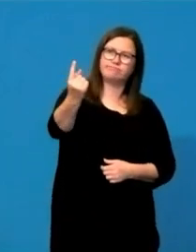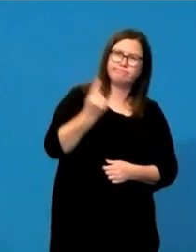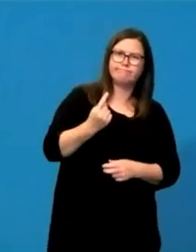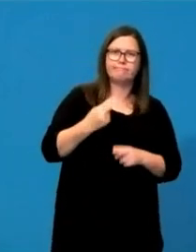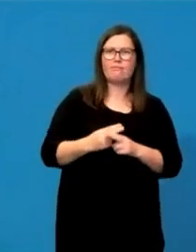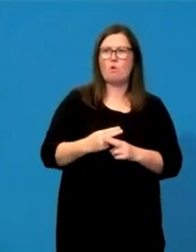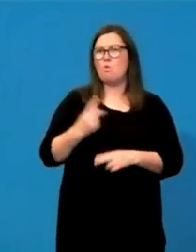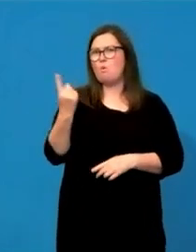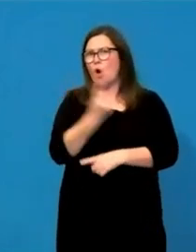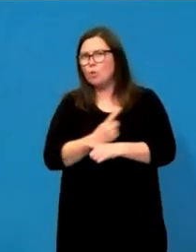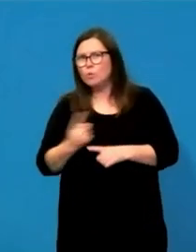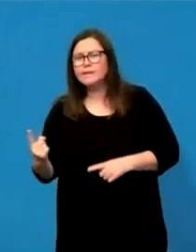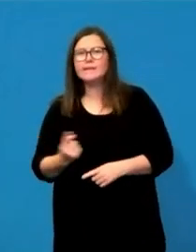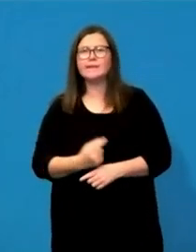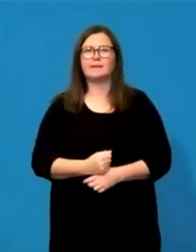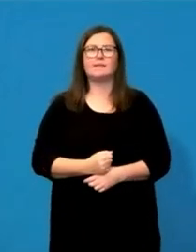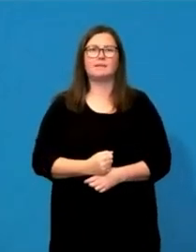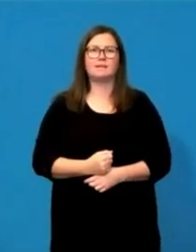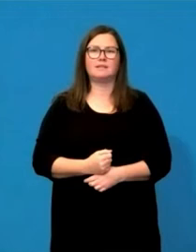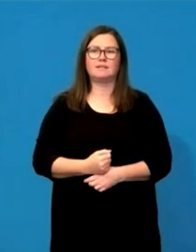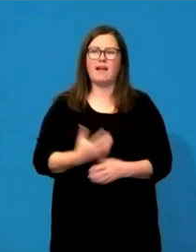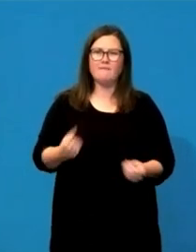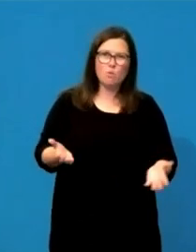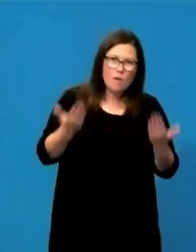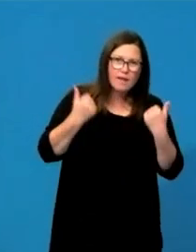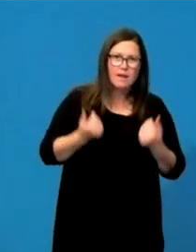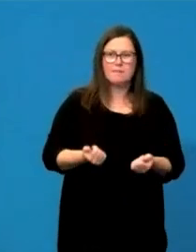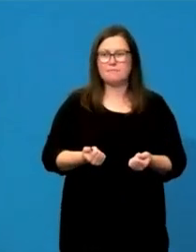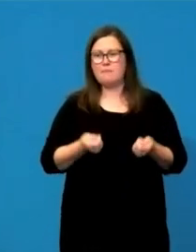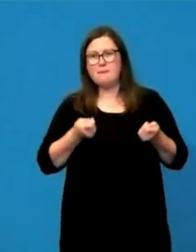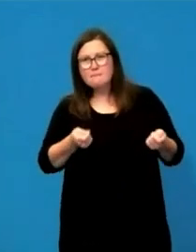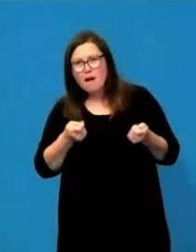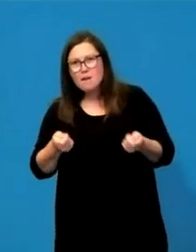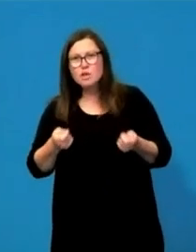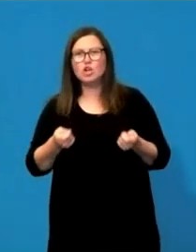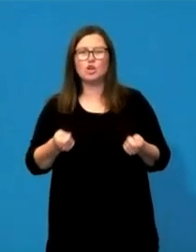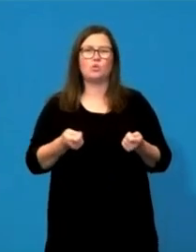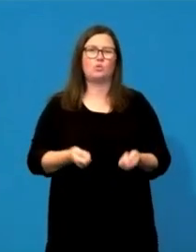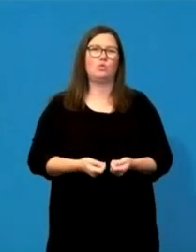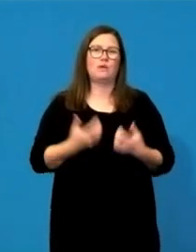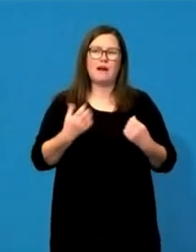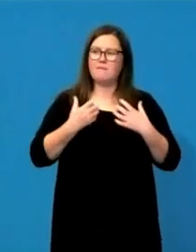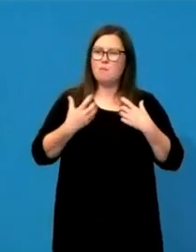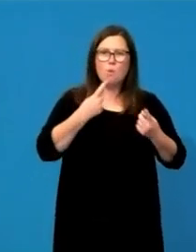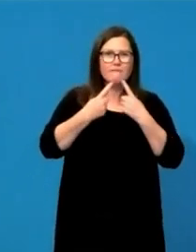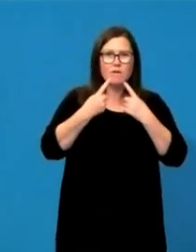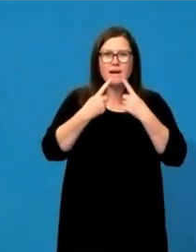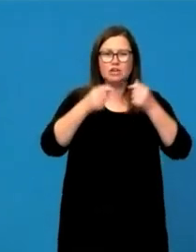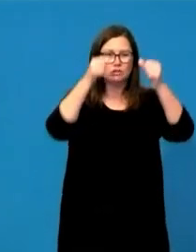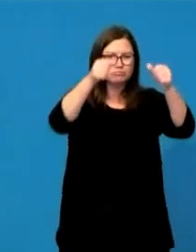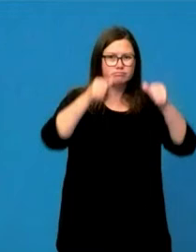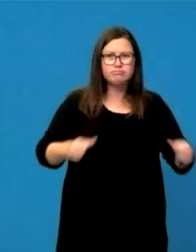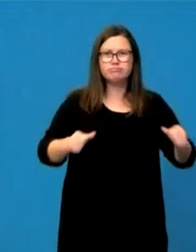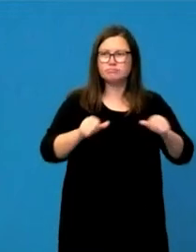Have a barbecue and put more flyers out and, you know, encourage outside communities to